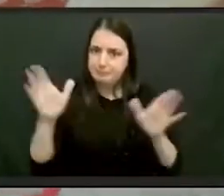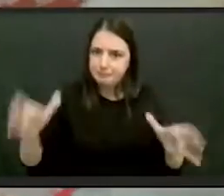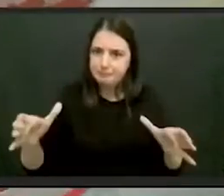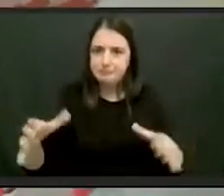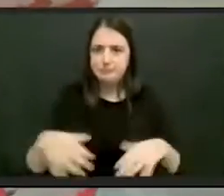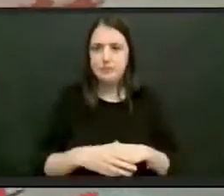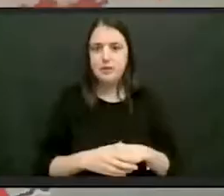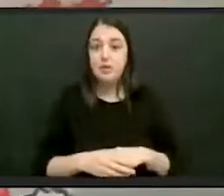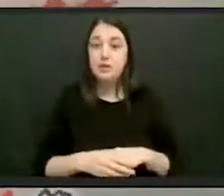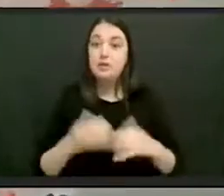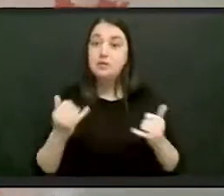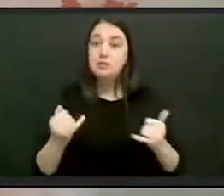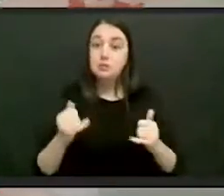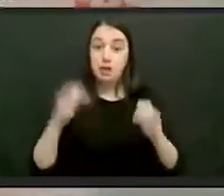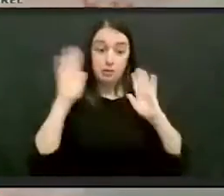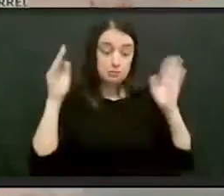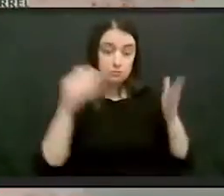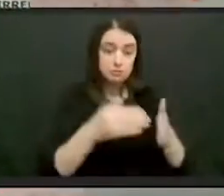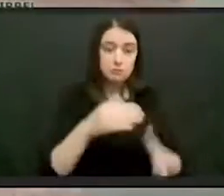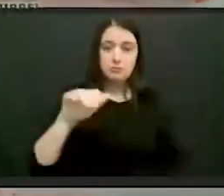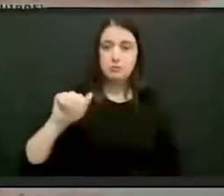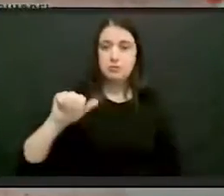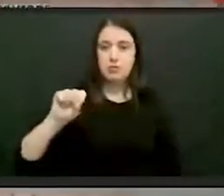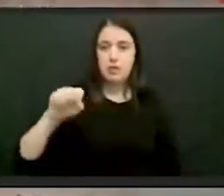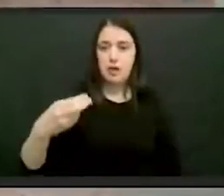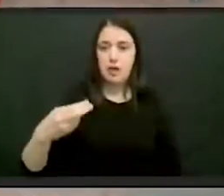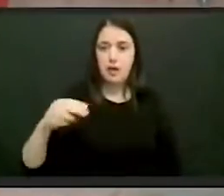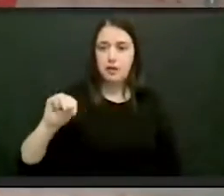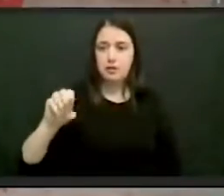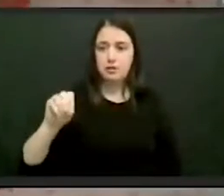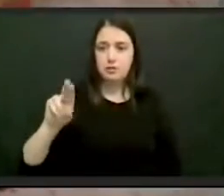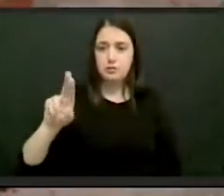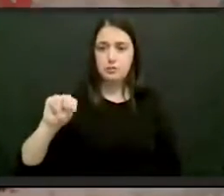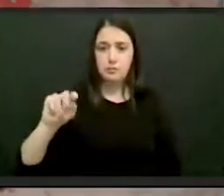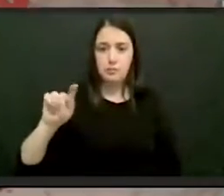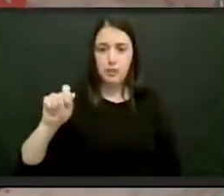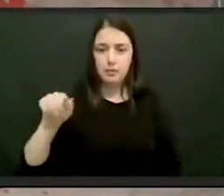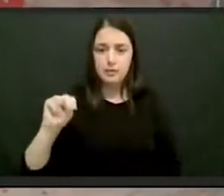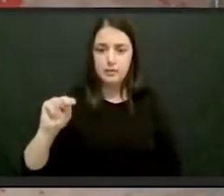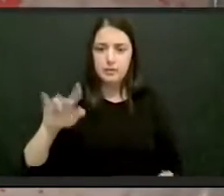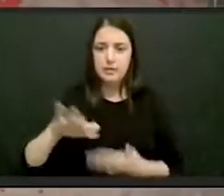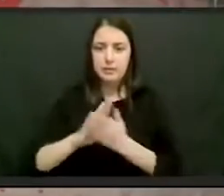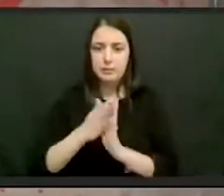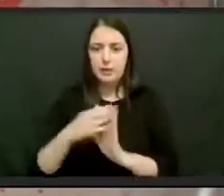This piece of line that is backing down here into the Shepherd Saddles area has not moved in several days. There is